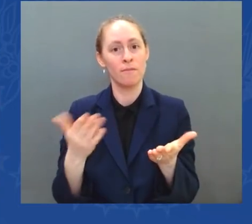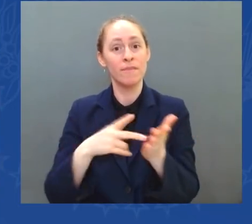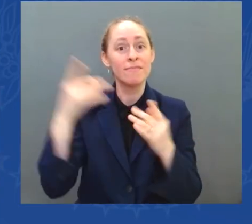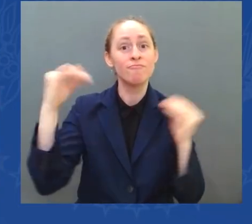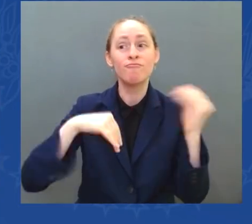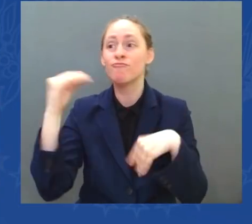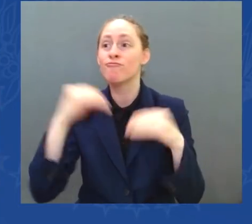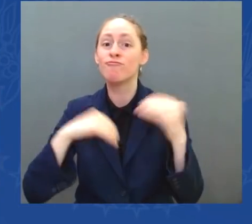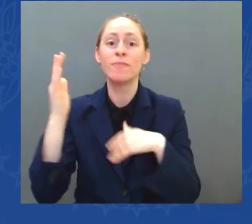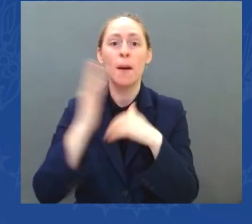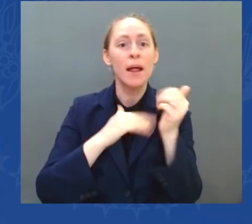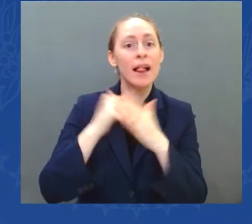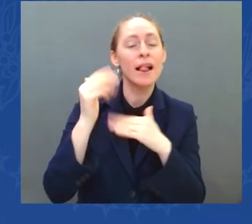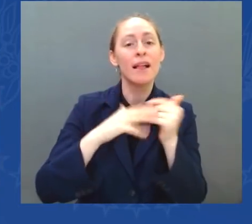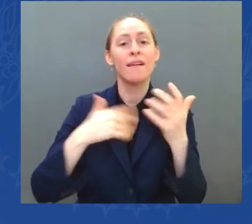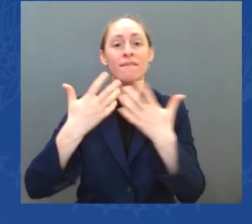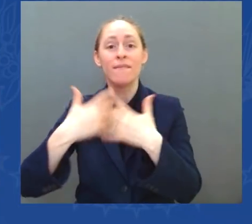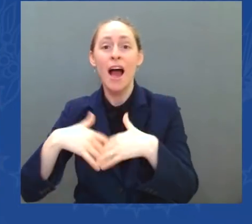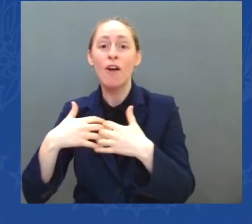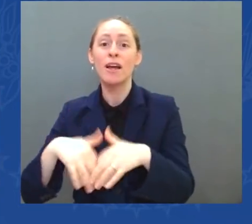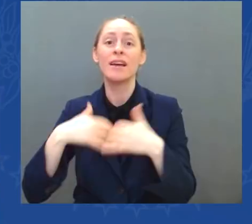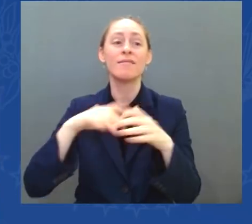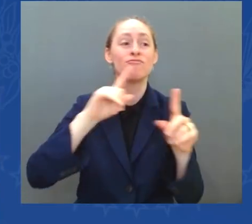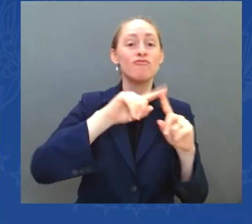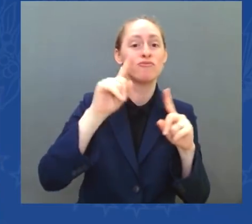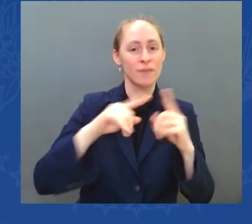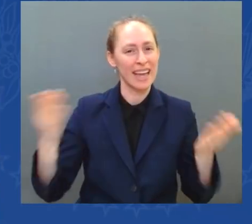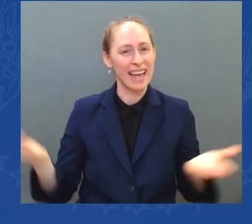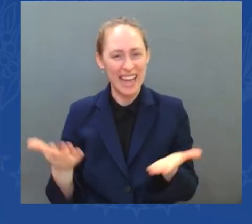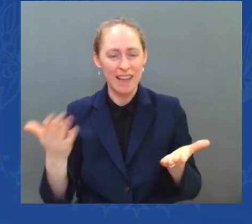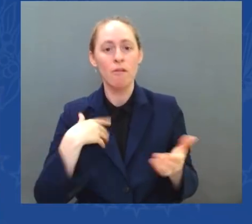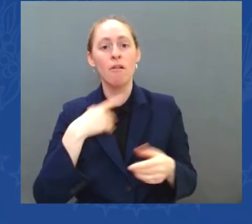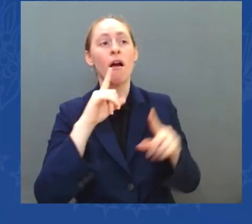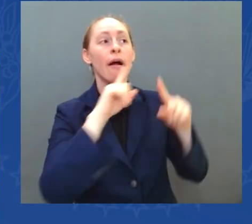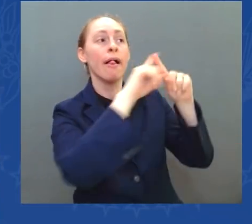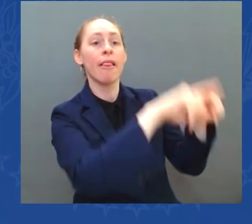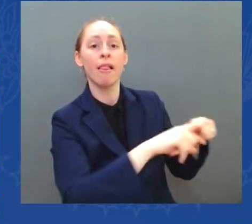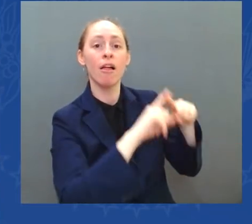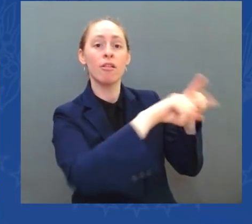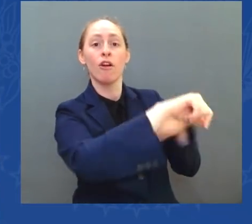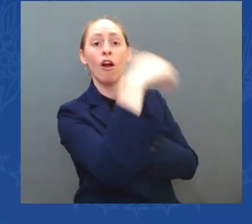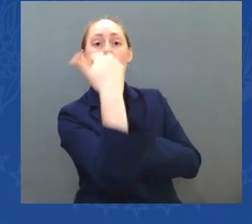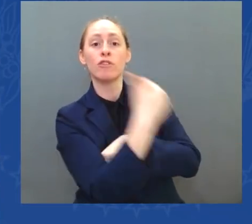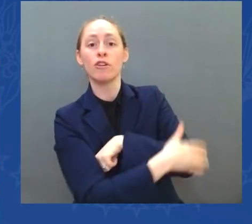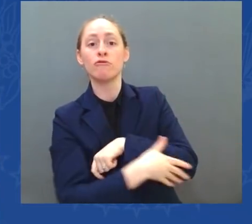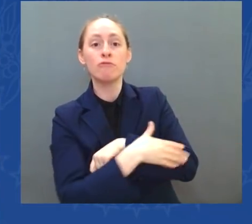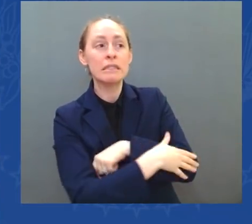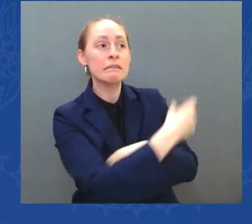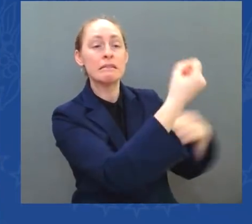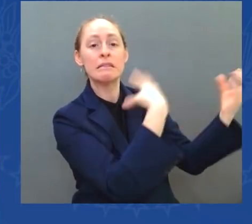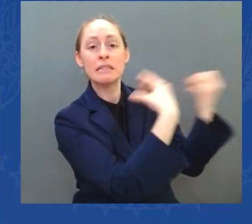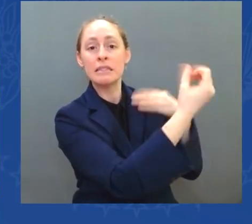It means letting and betting on American workers, let them do the job and bet on them, and it takes the federal government.